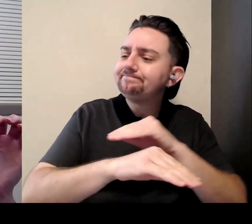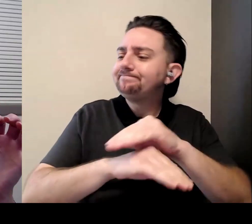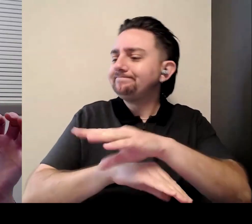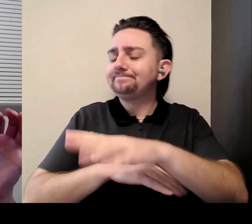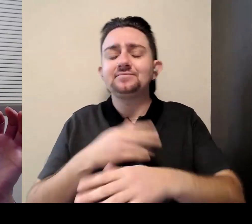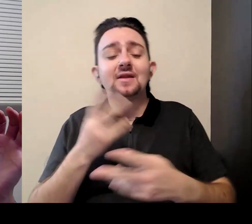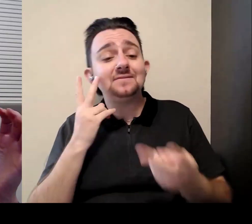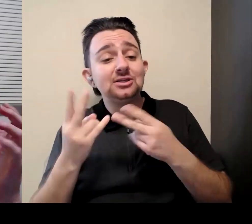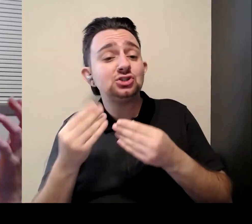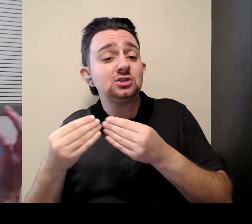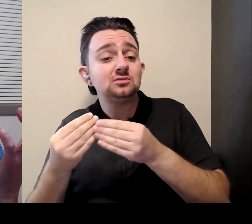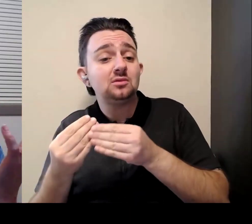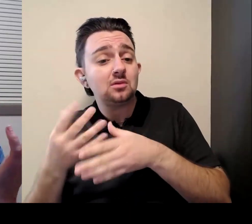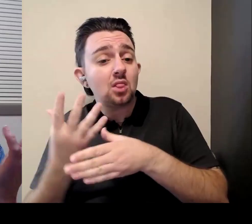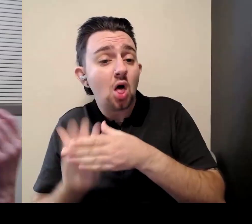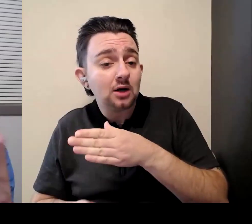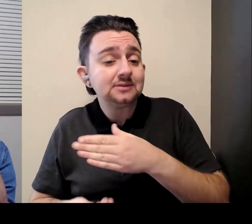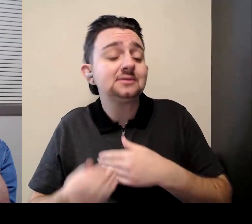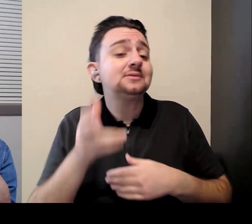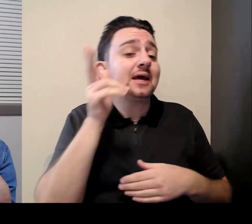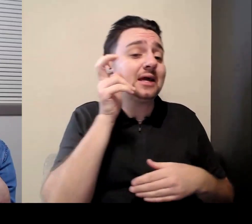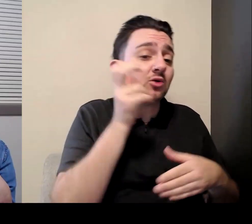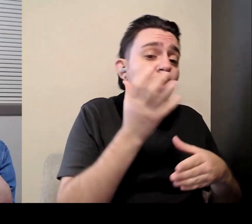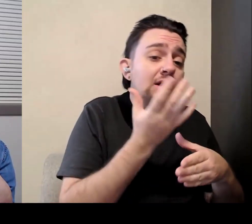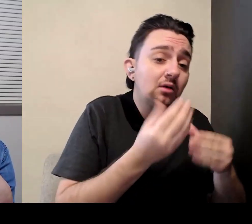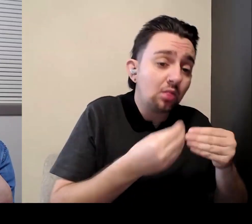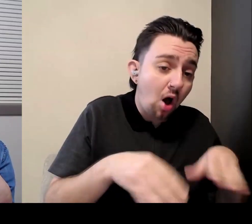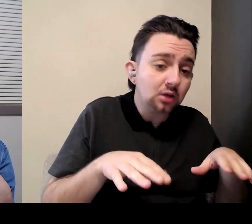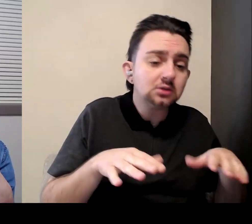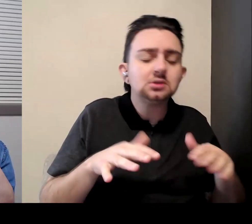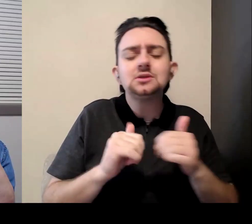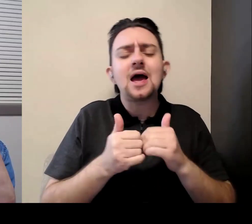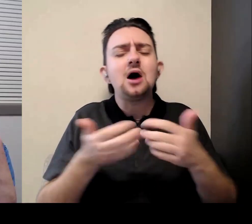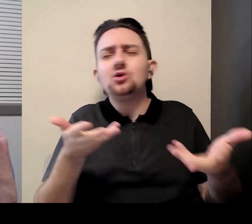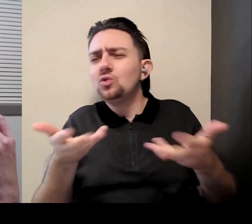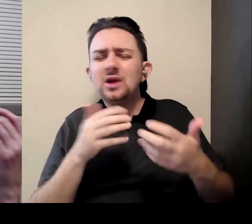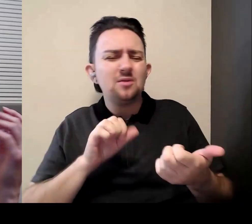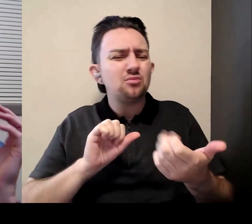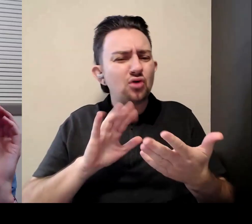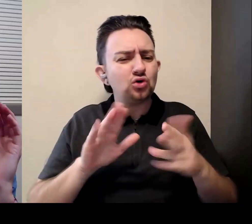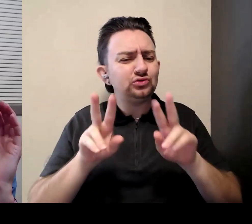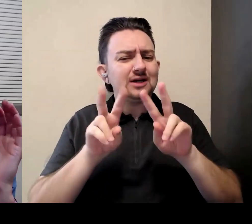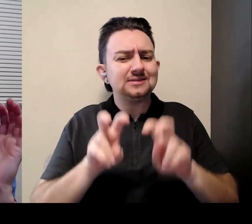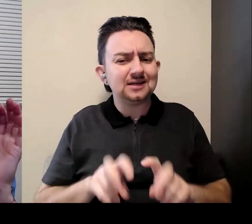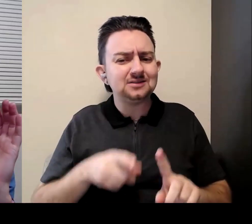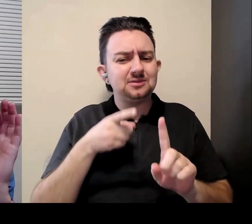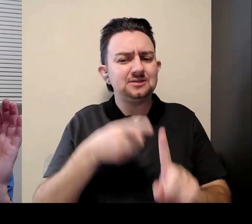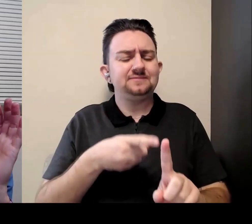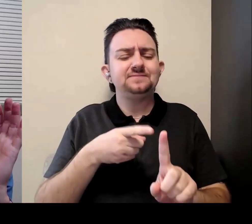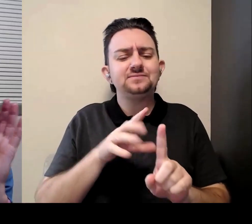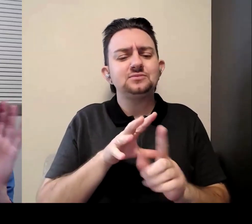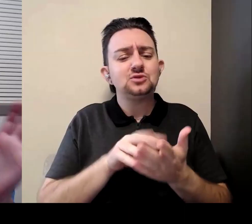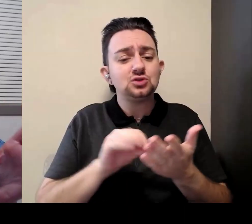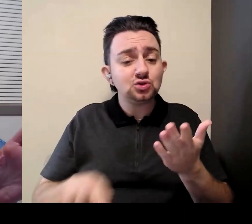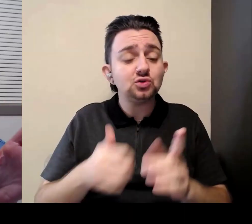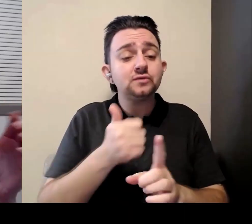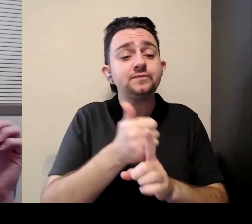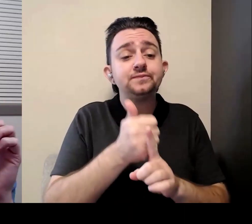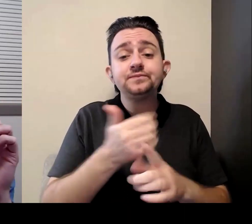And like the question asks, how do I approach assessment for a student who is maybe profoundly deaf